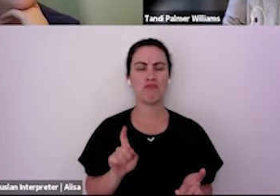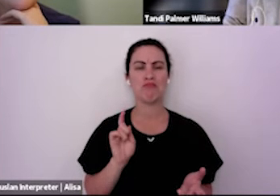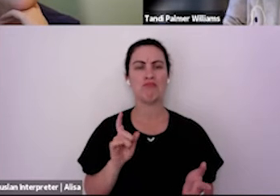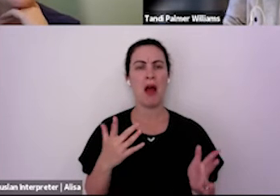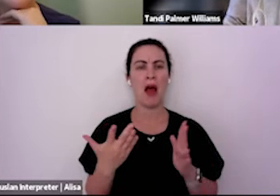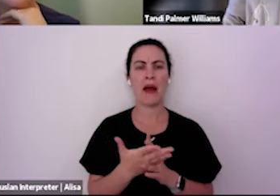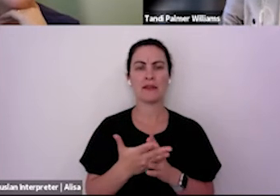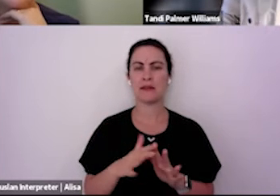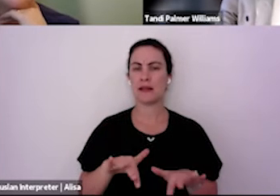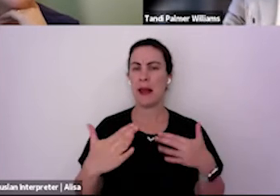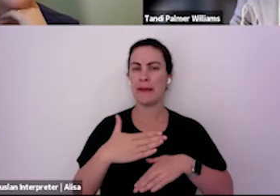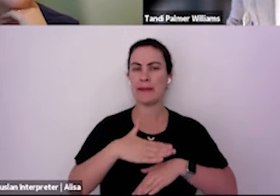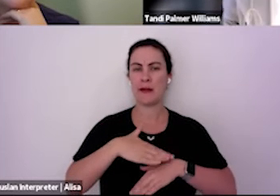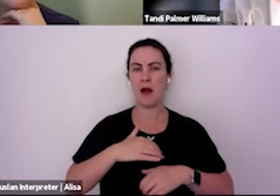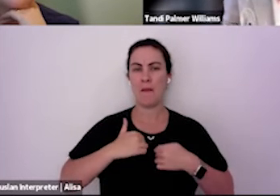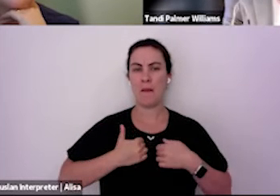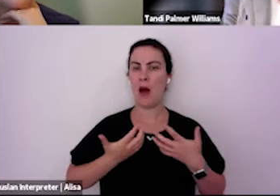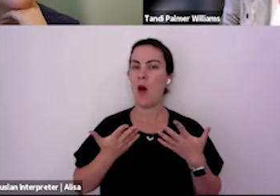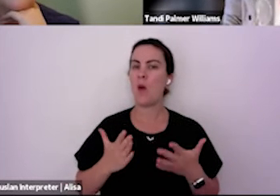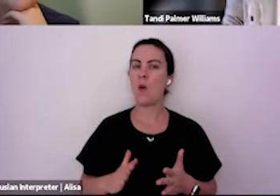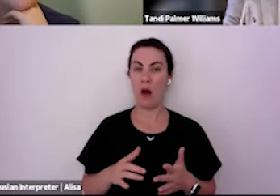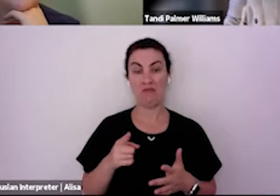That does appear to be very appealing for audiences.